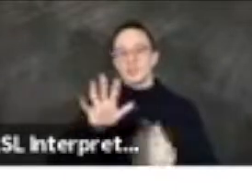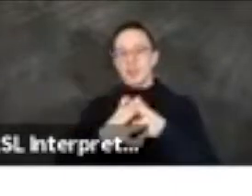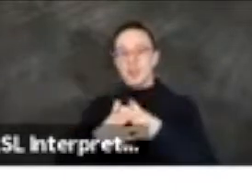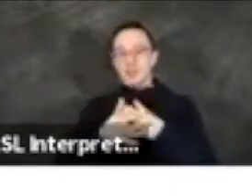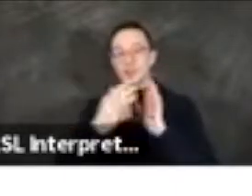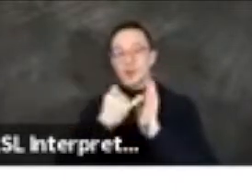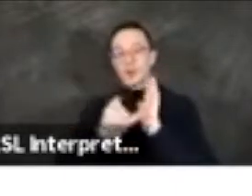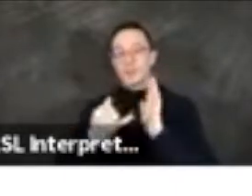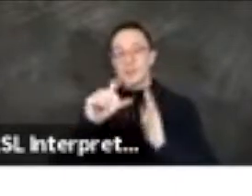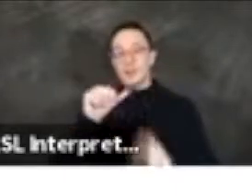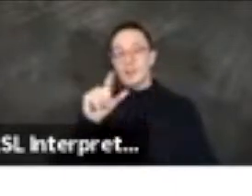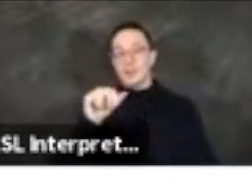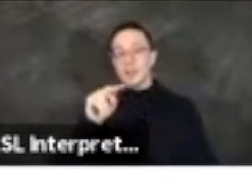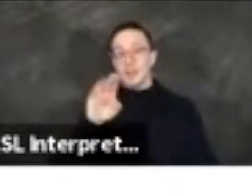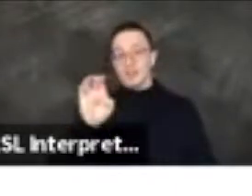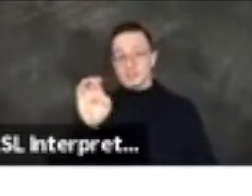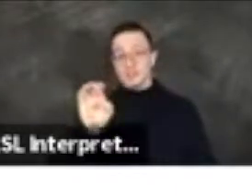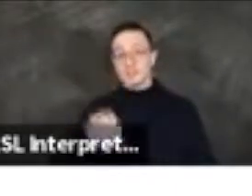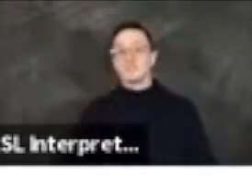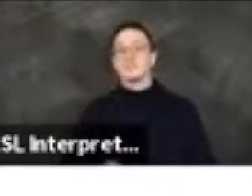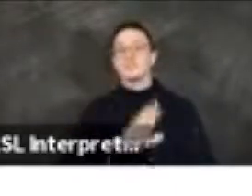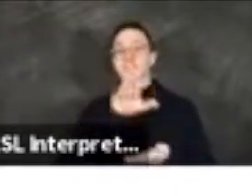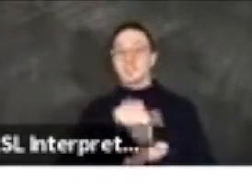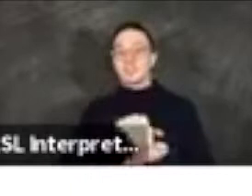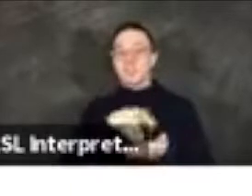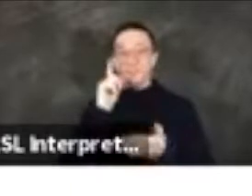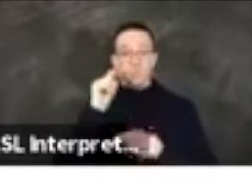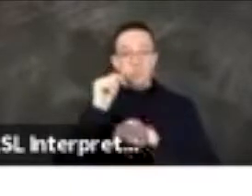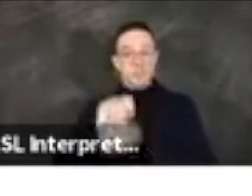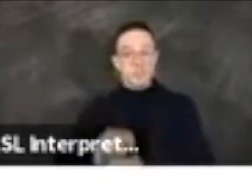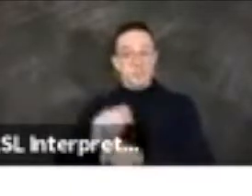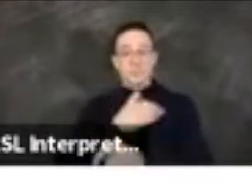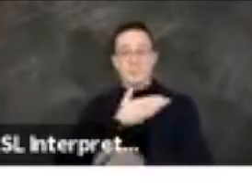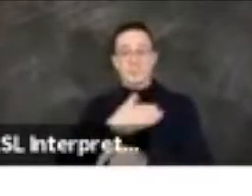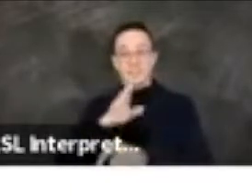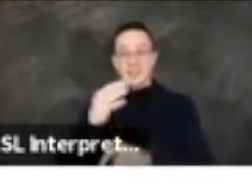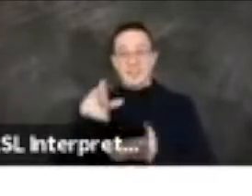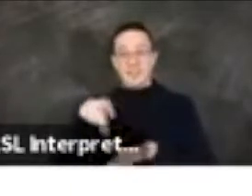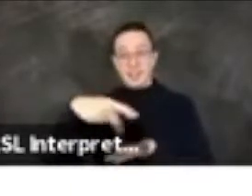FOR TRADITIONAL MUSIC, AND DANCE, INTERNATIONAL ASSOCIATION OF BLACKS